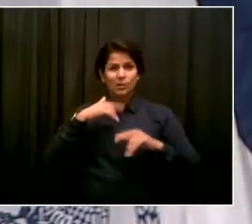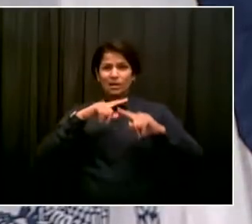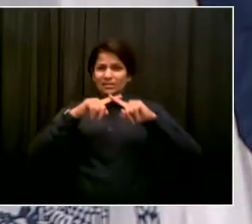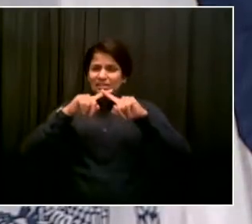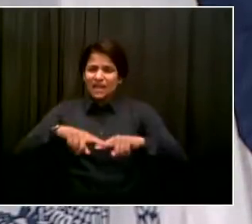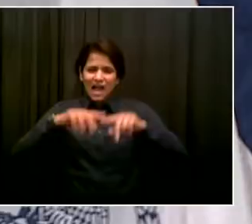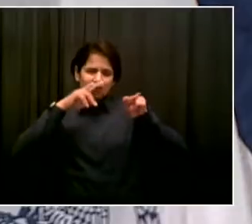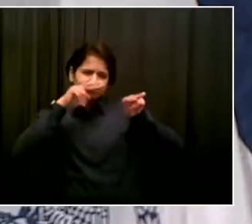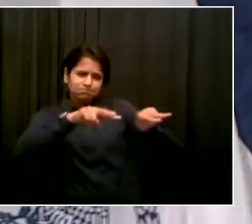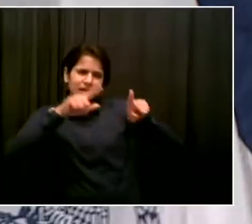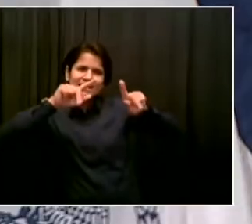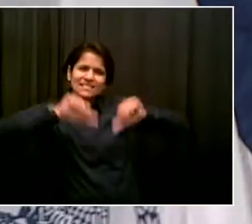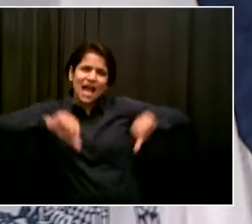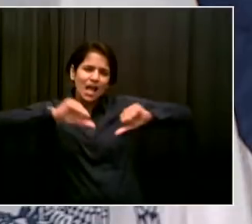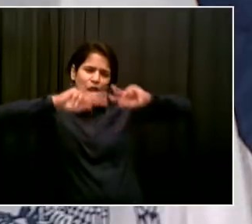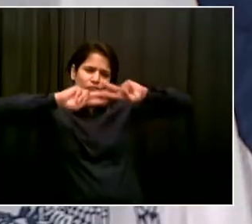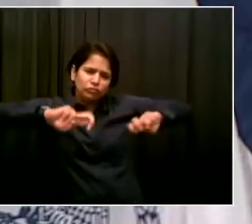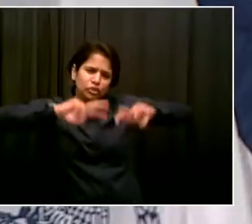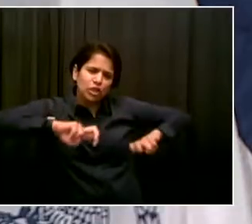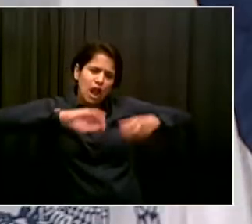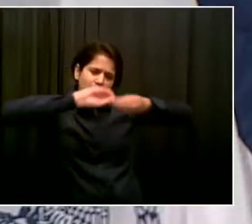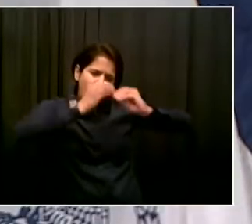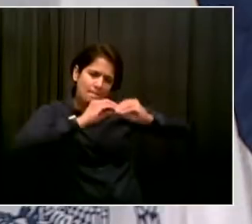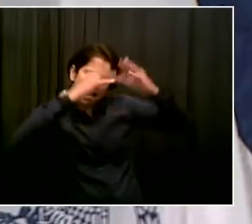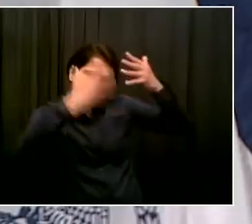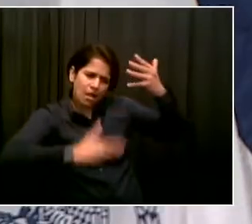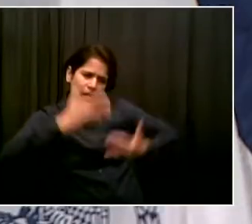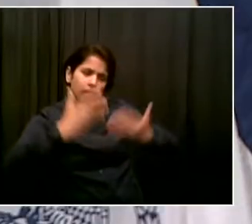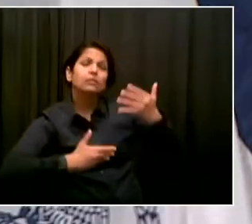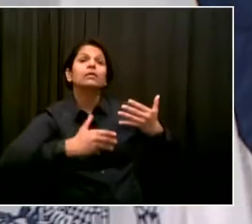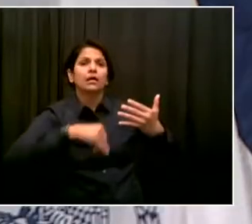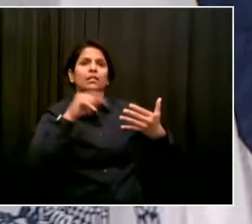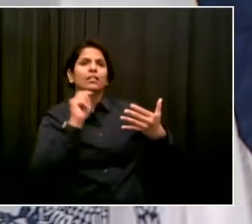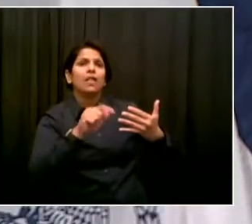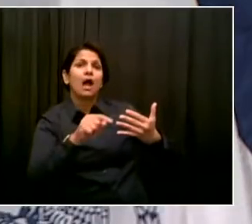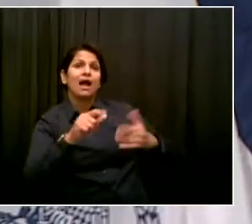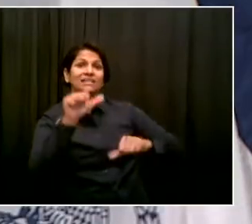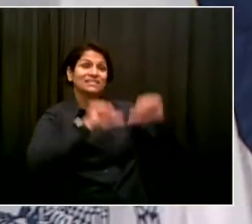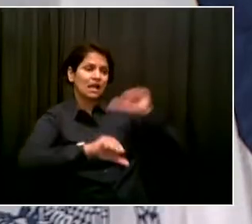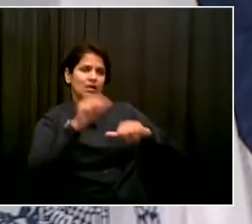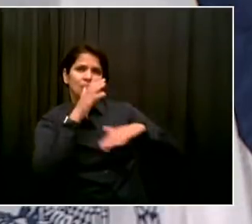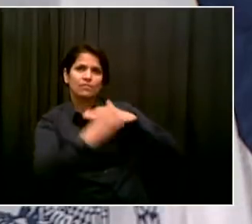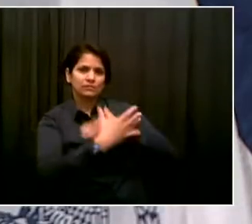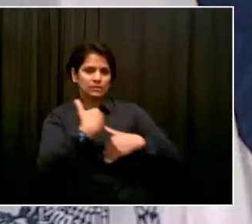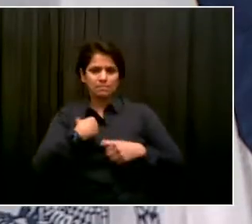FOLLOWING THE DATA AND SCIENCE AND ONE THING THAT HAS BEEN